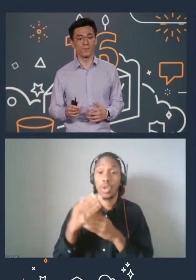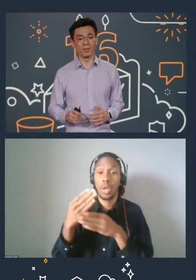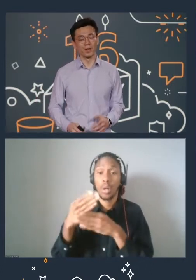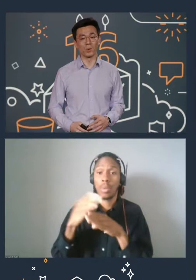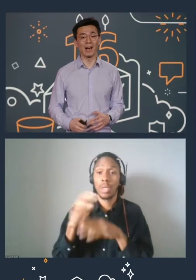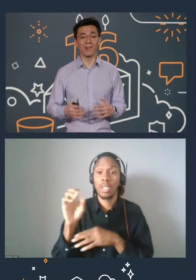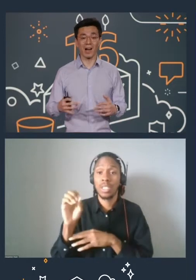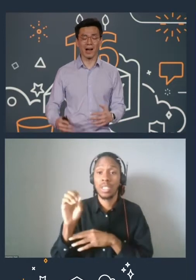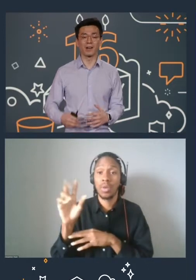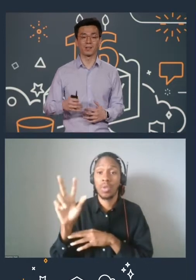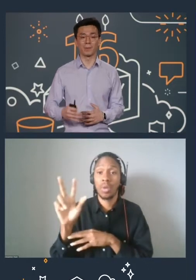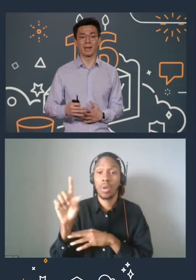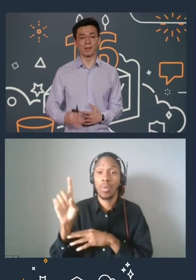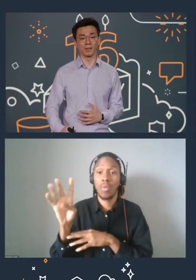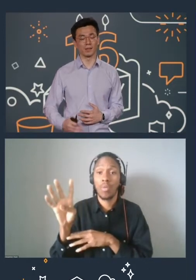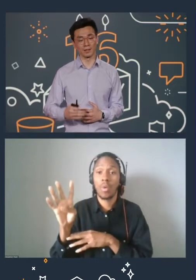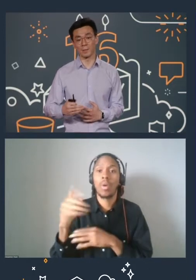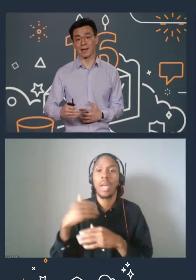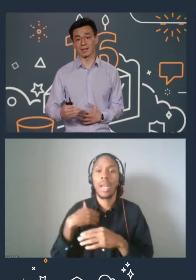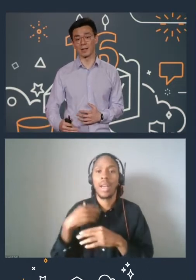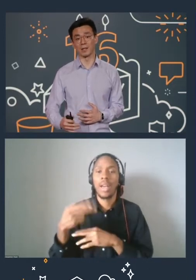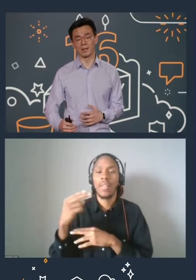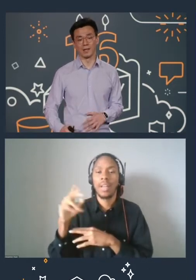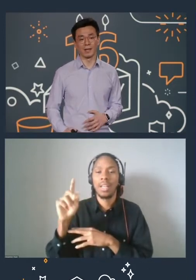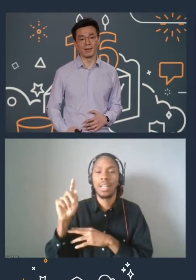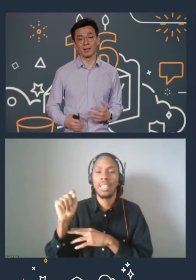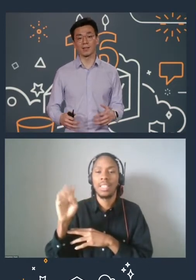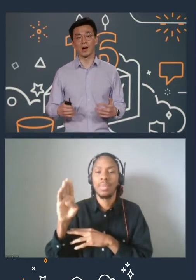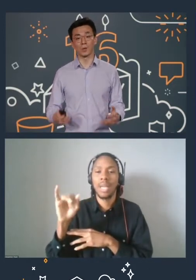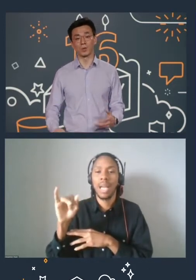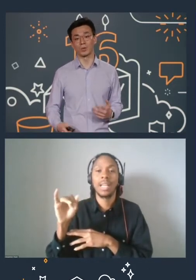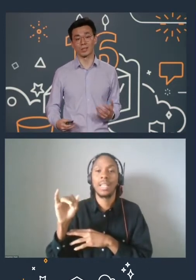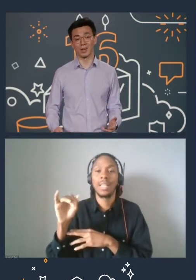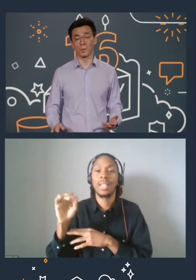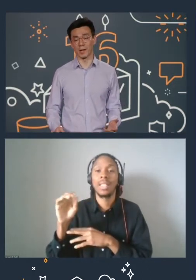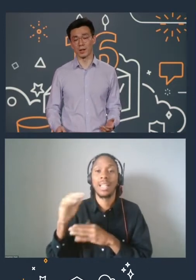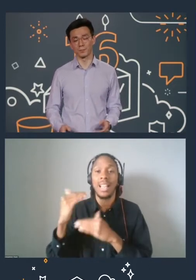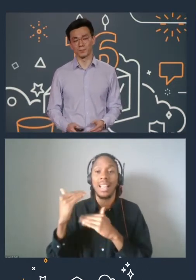you have higher TPS limit, and this allow you to scale better.